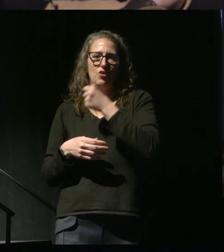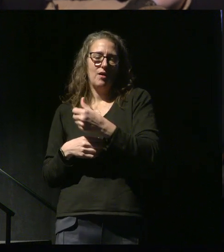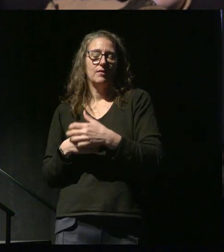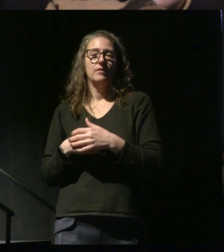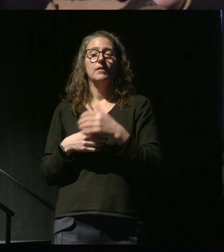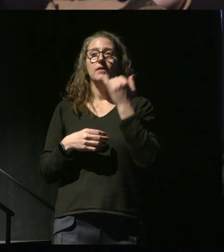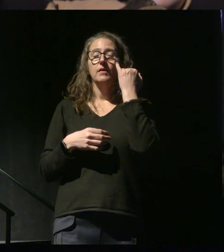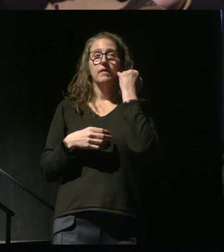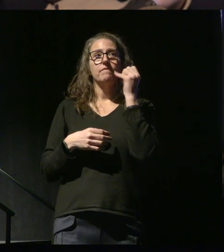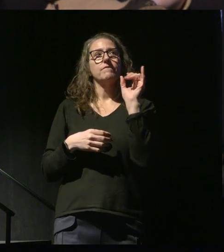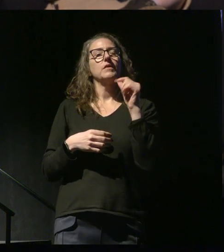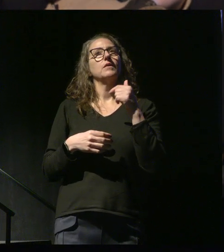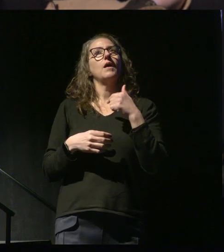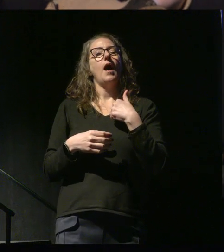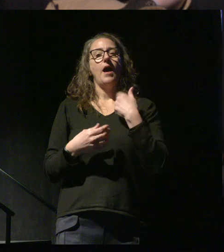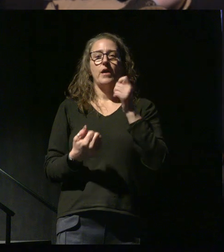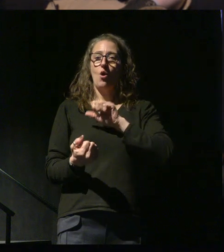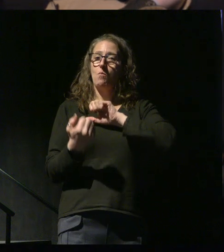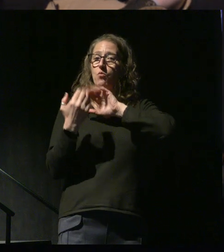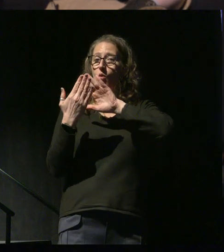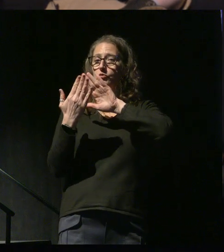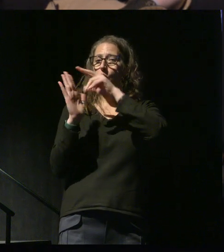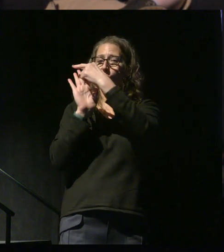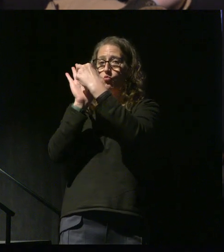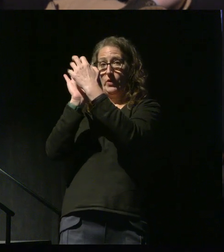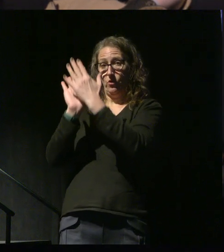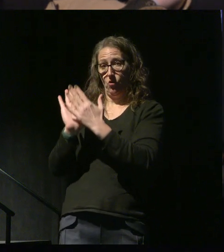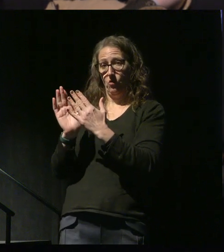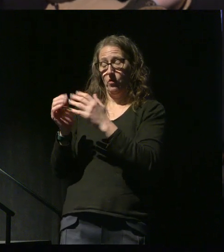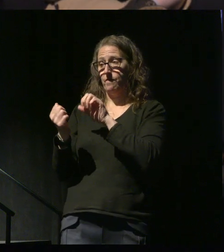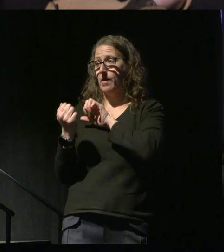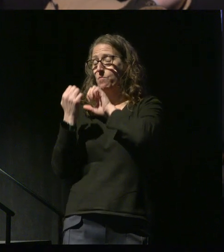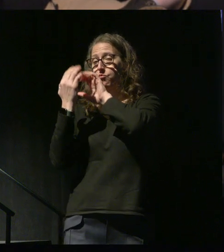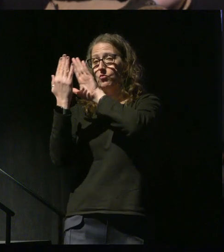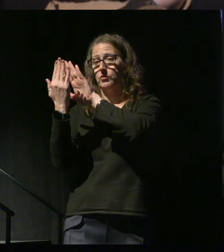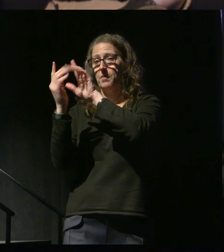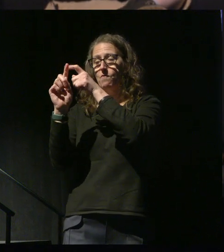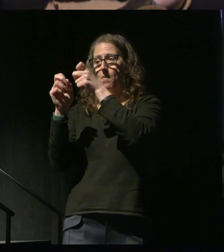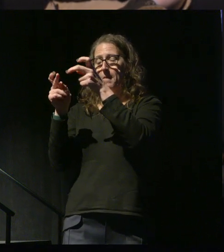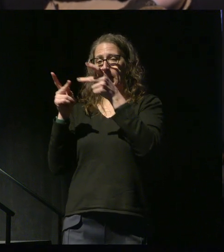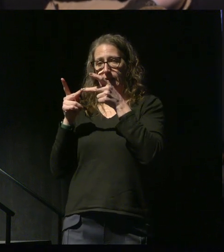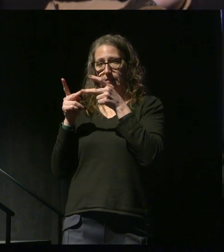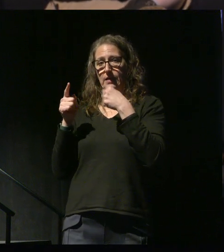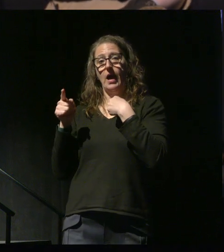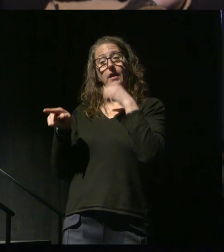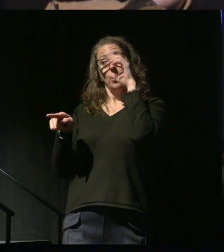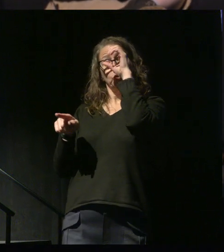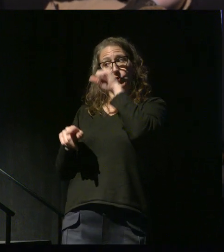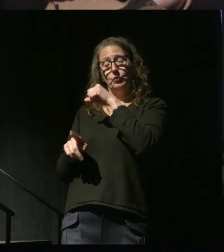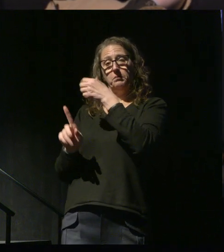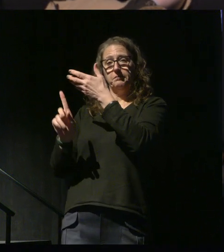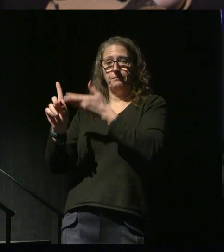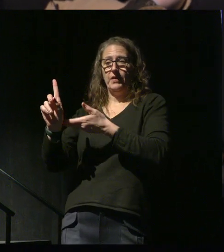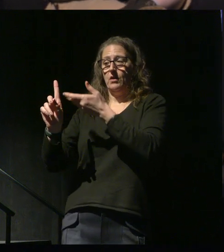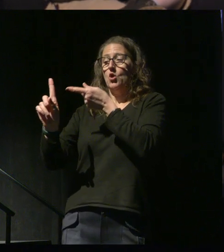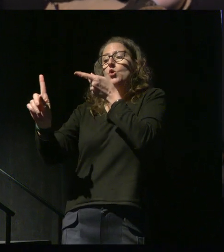that like, if I approach the reader from a place of, I will assume that you know, that you will understand me